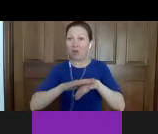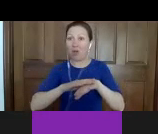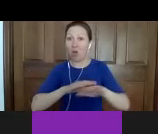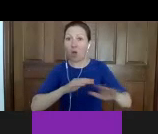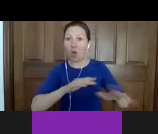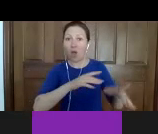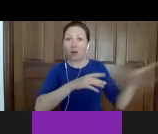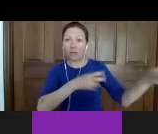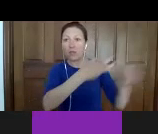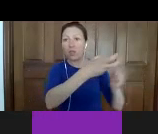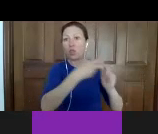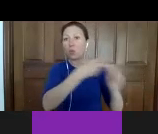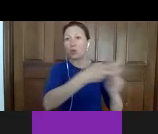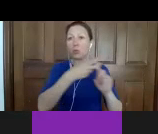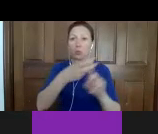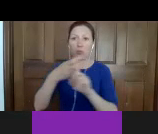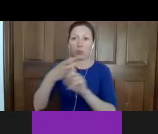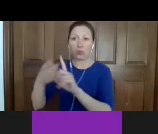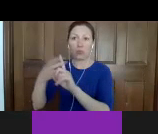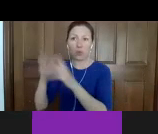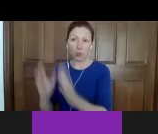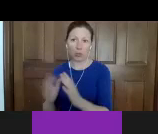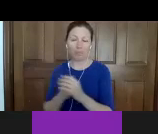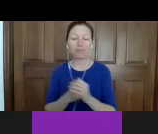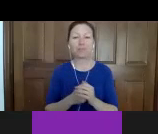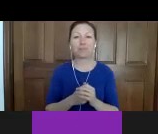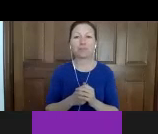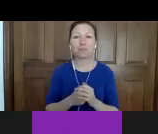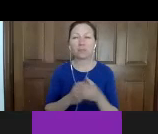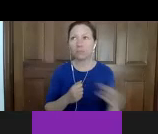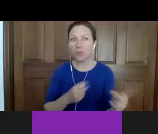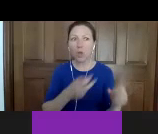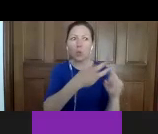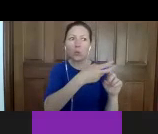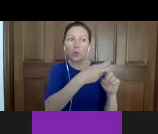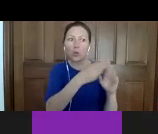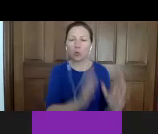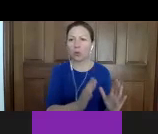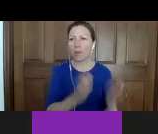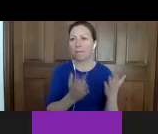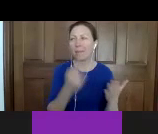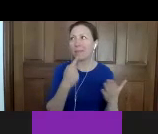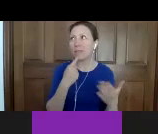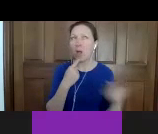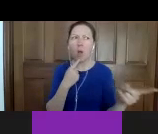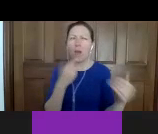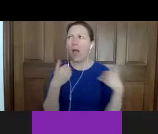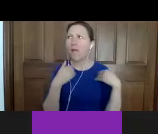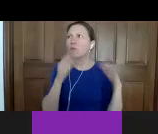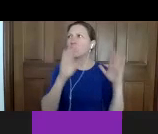guy or great woman who is coming in and they're, you know, these are all their talents, they've